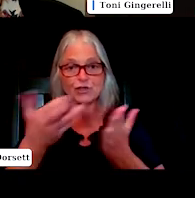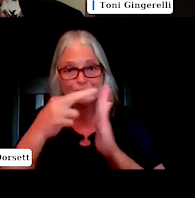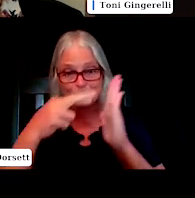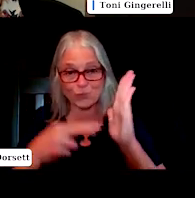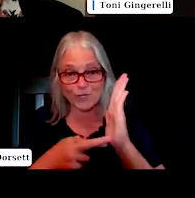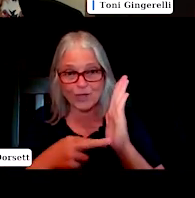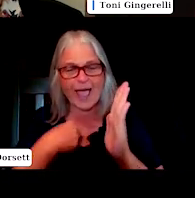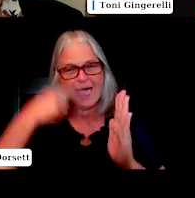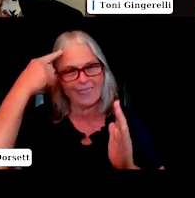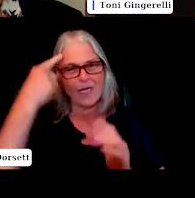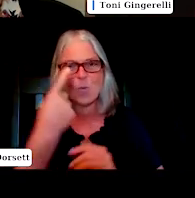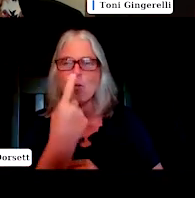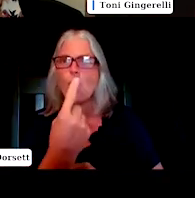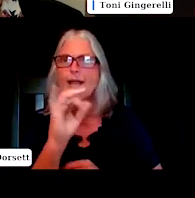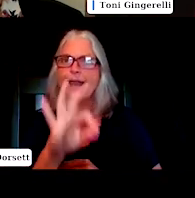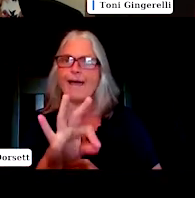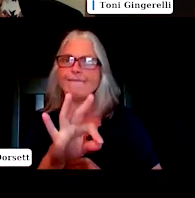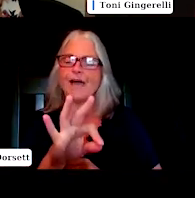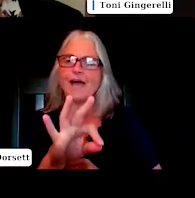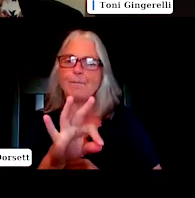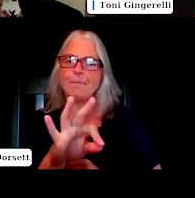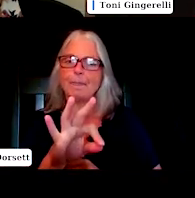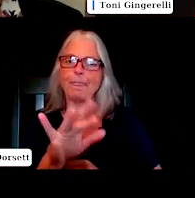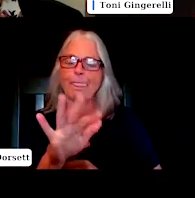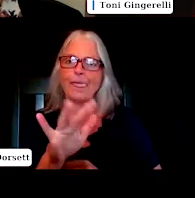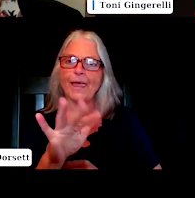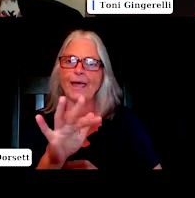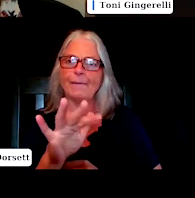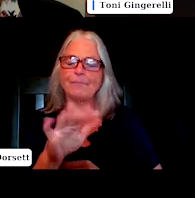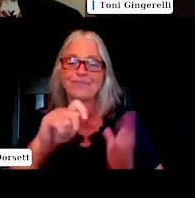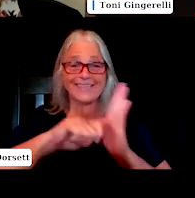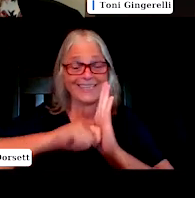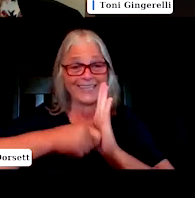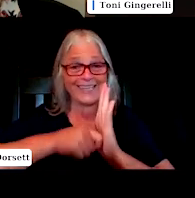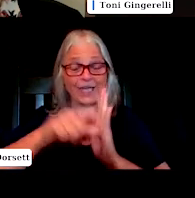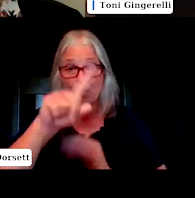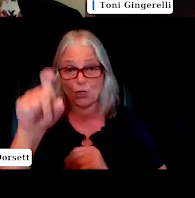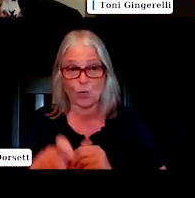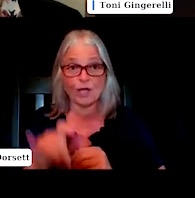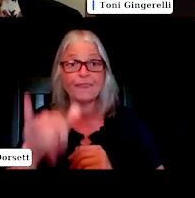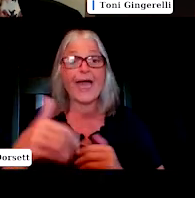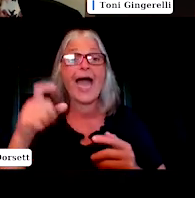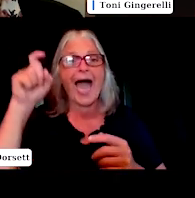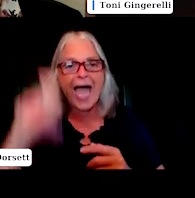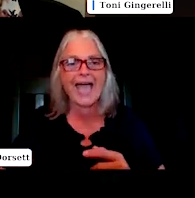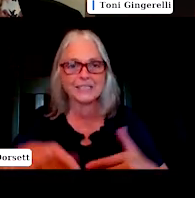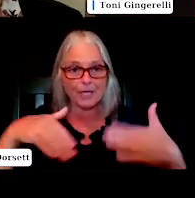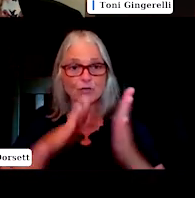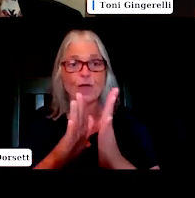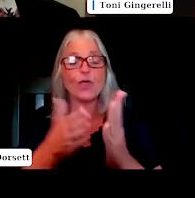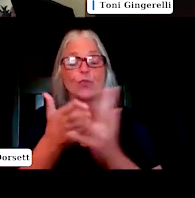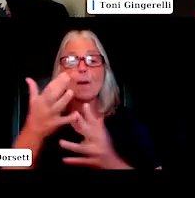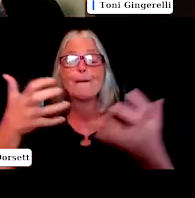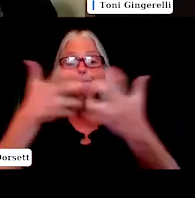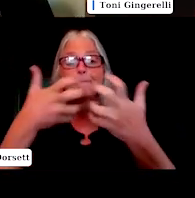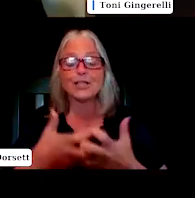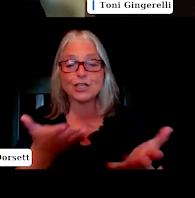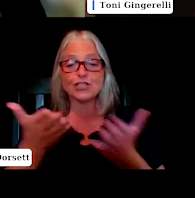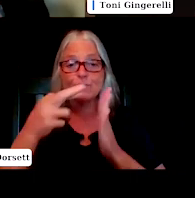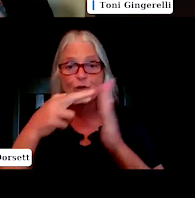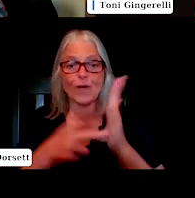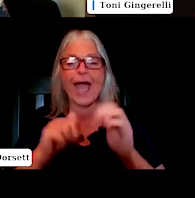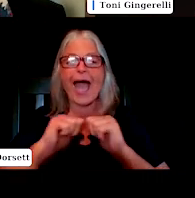I think one of the one of the key questions that has to be addressed in a matching service is how you keep.